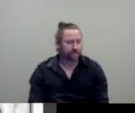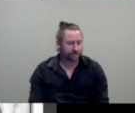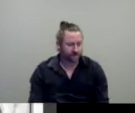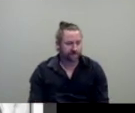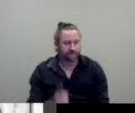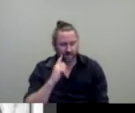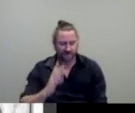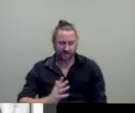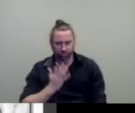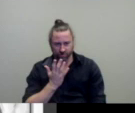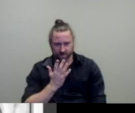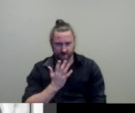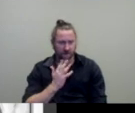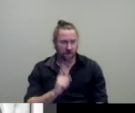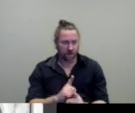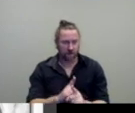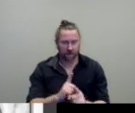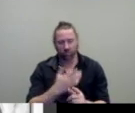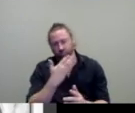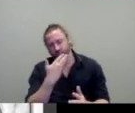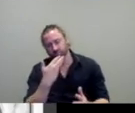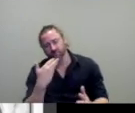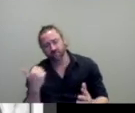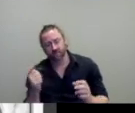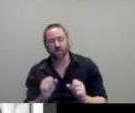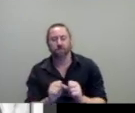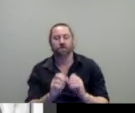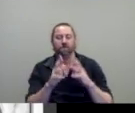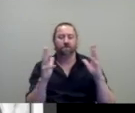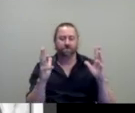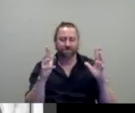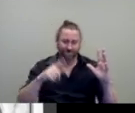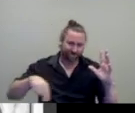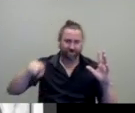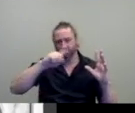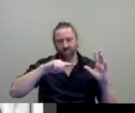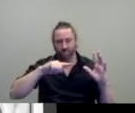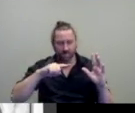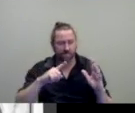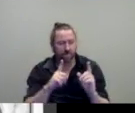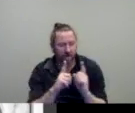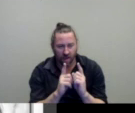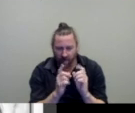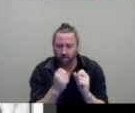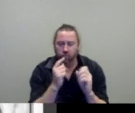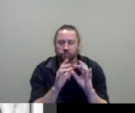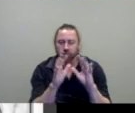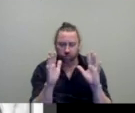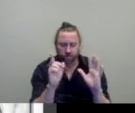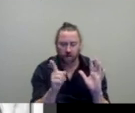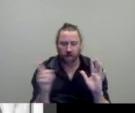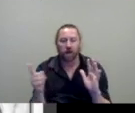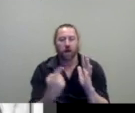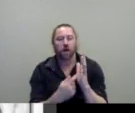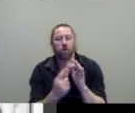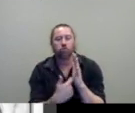between the freeness of the frankenthala and the very tight mimicry of the Robert Longo in charcoal